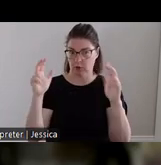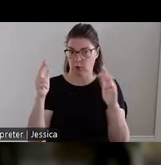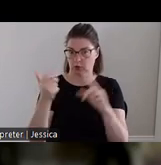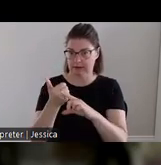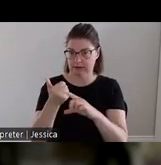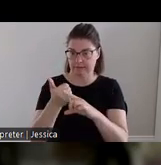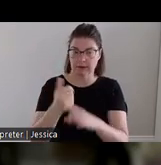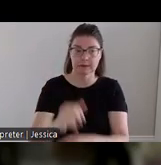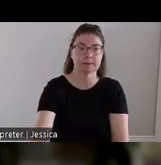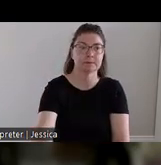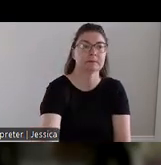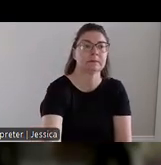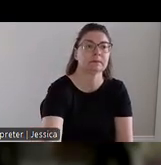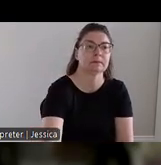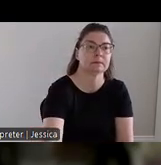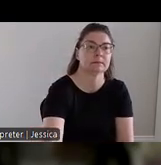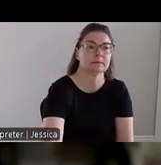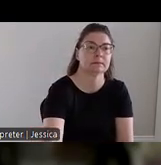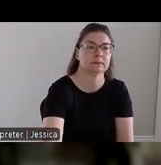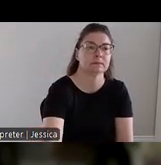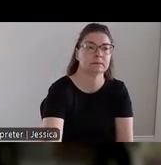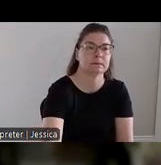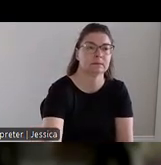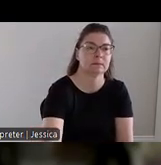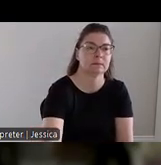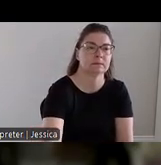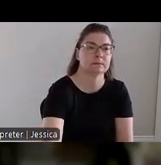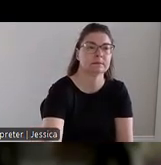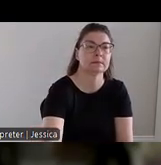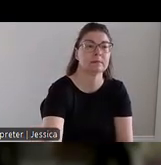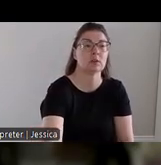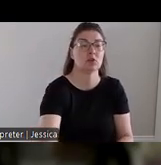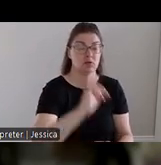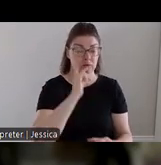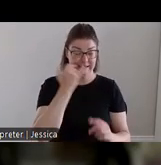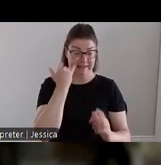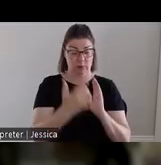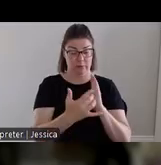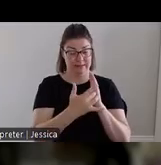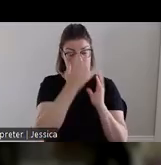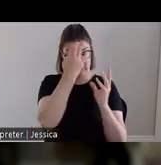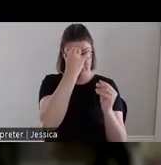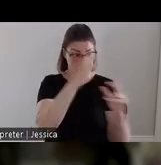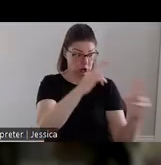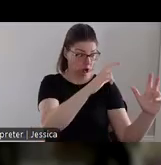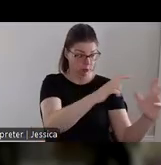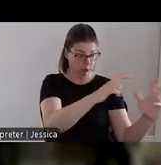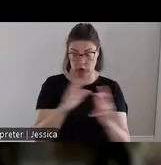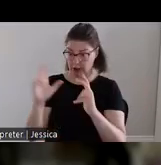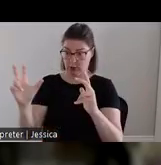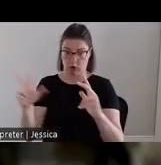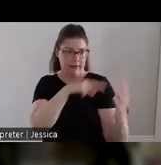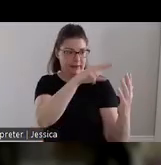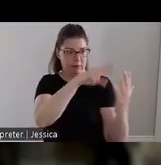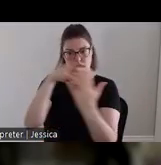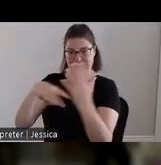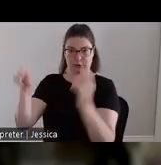so it's computer-to-computer exchange of technical information about a resource.